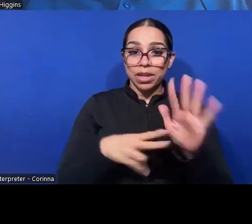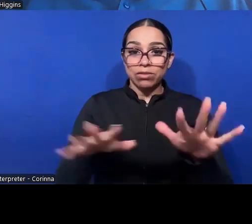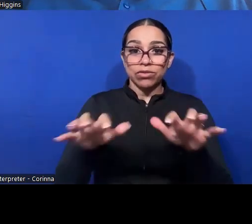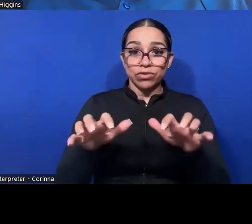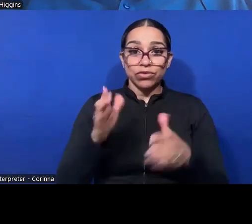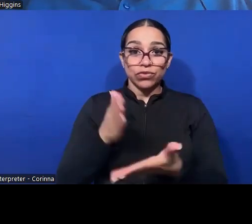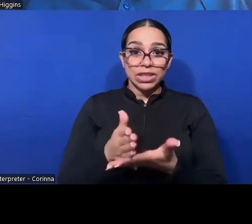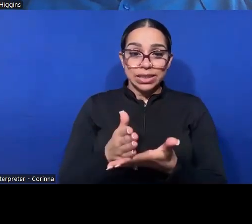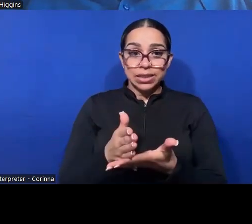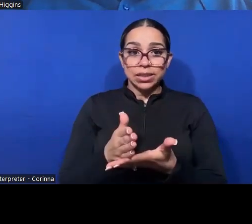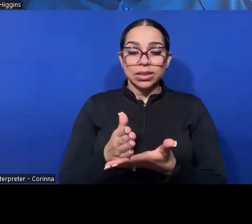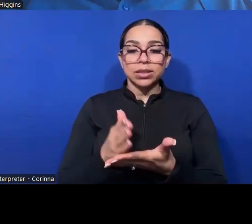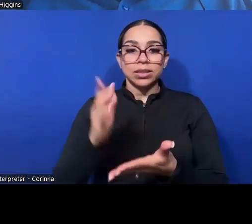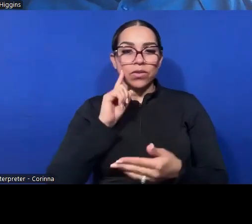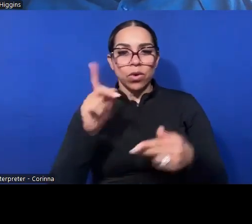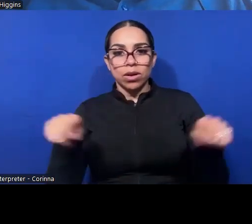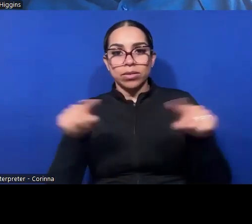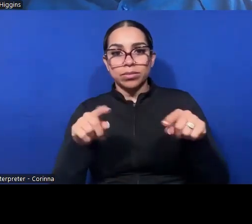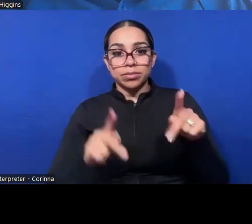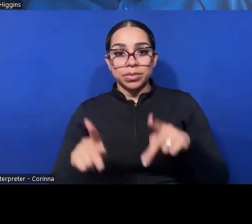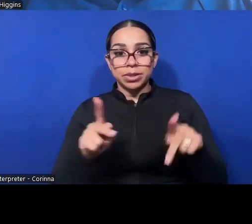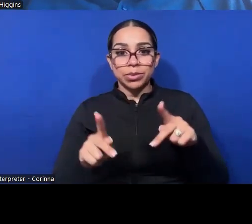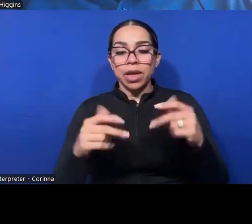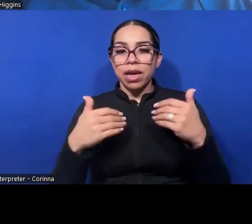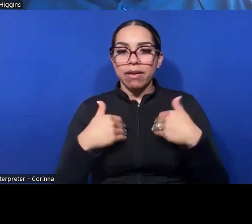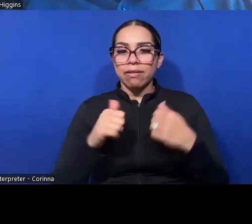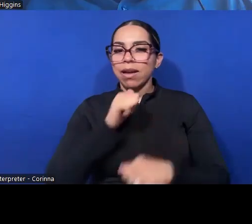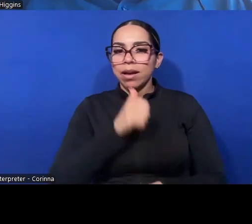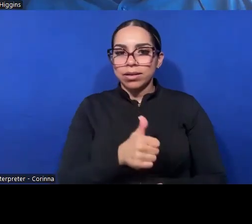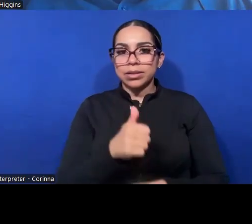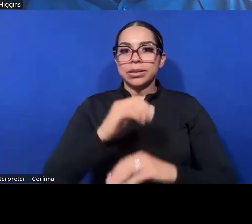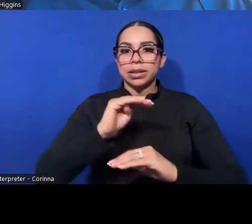for people with unsatis, unsatisfactory immigration statuses.